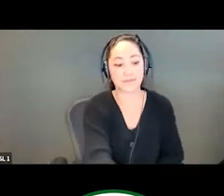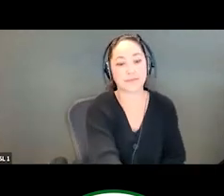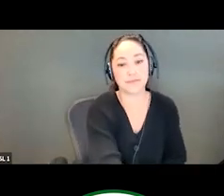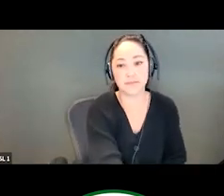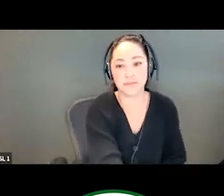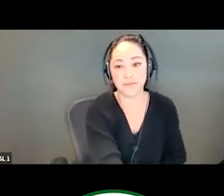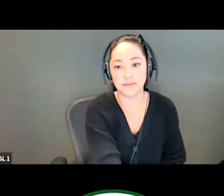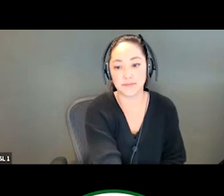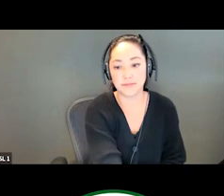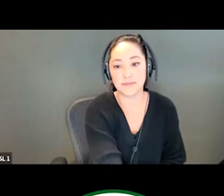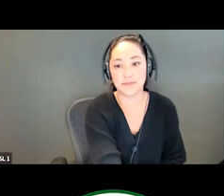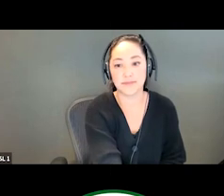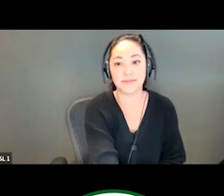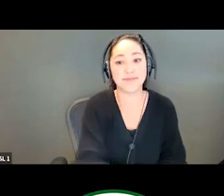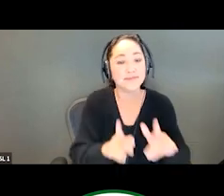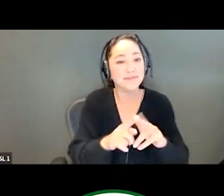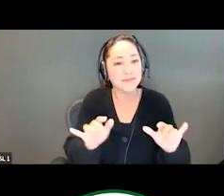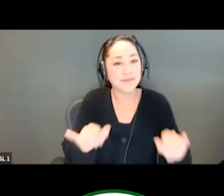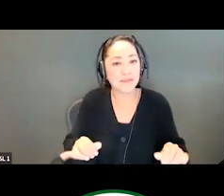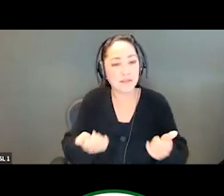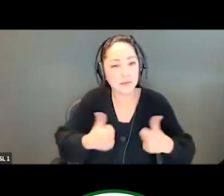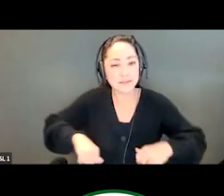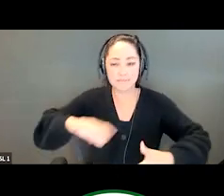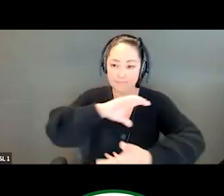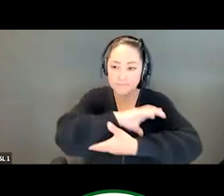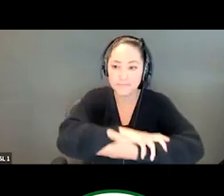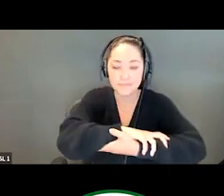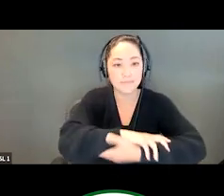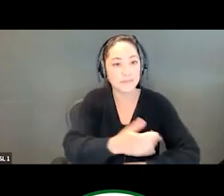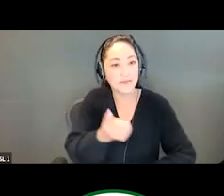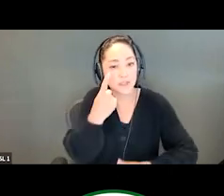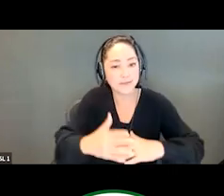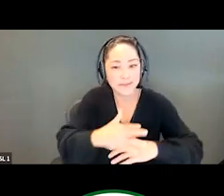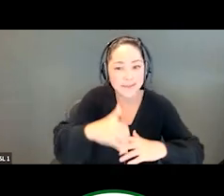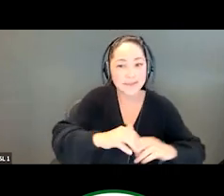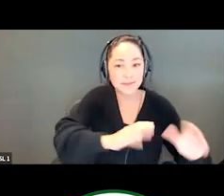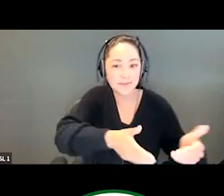At the same time, we strive to reconcile and understand these indigenous civilizations